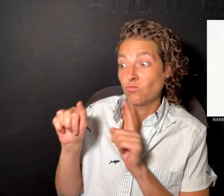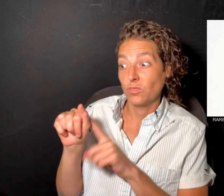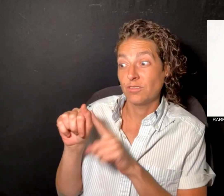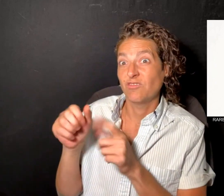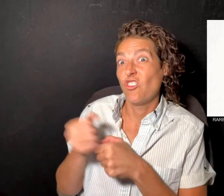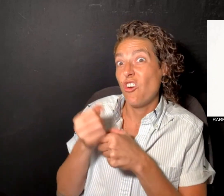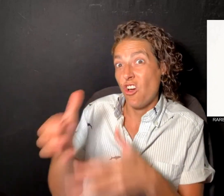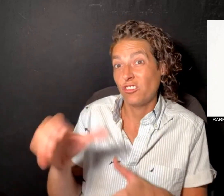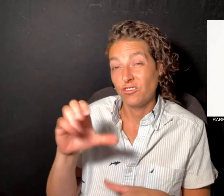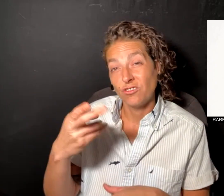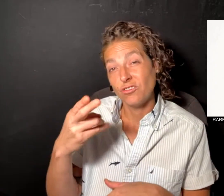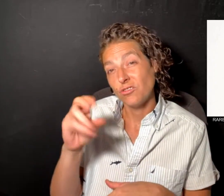causes cholera.